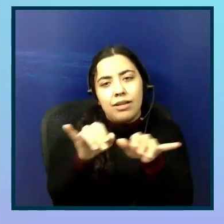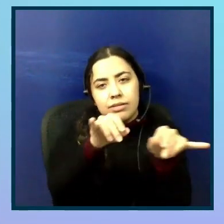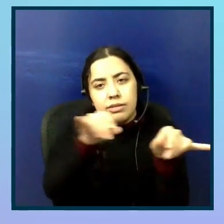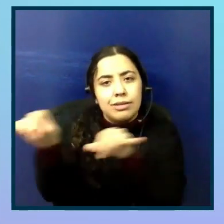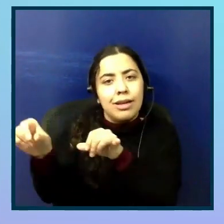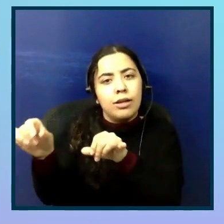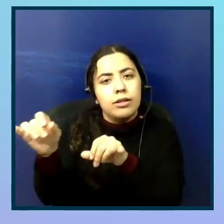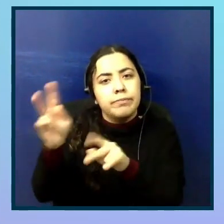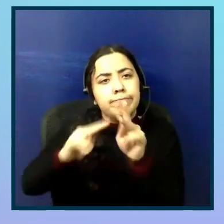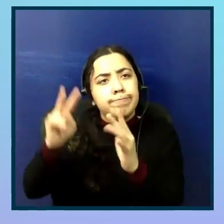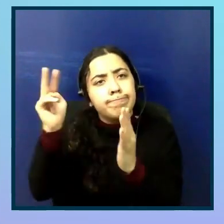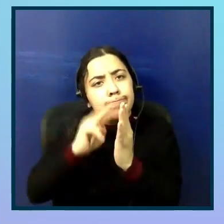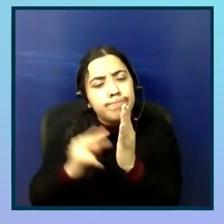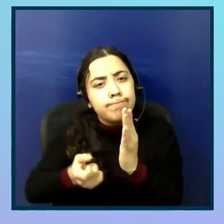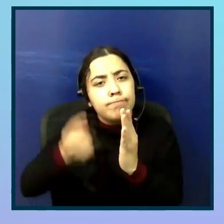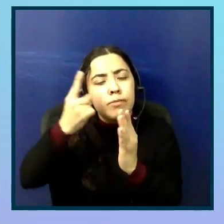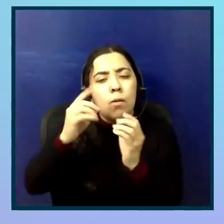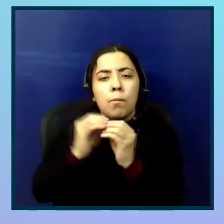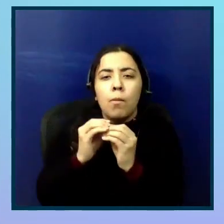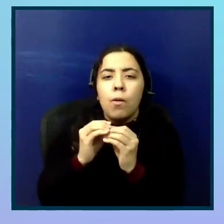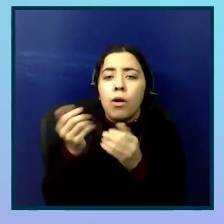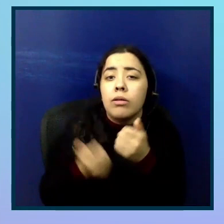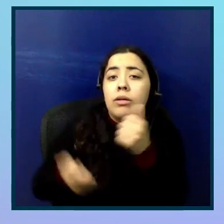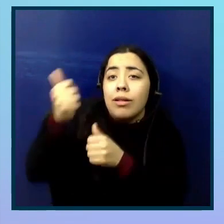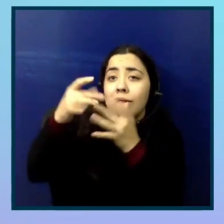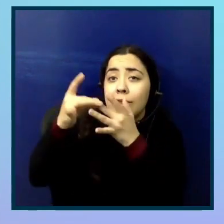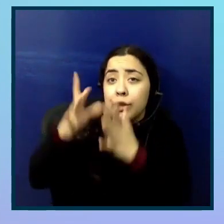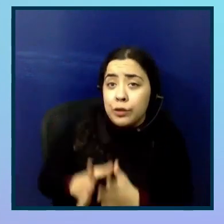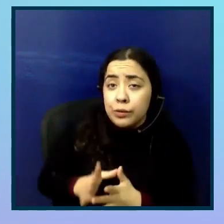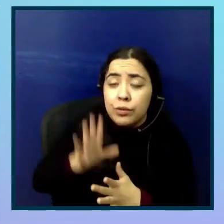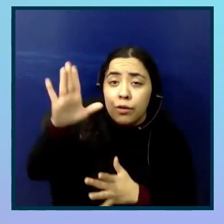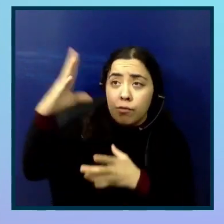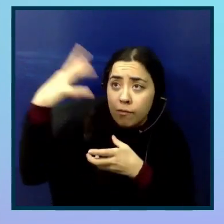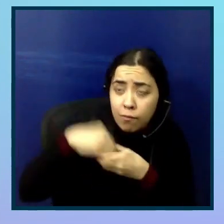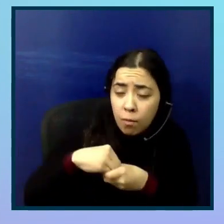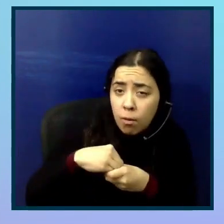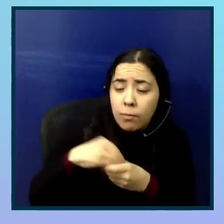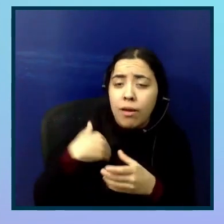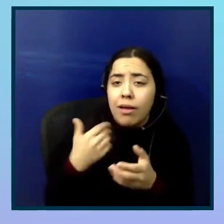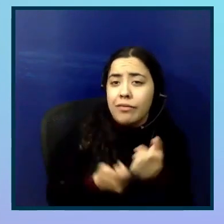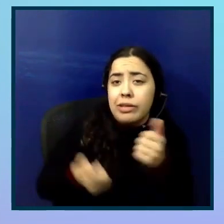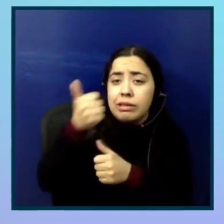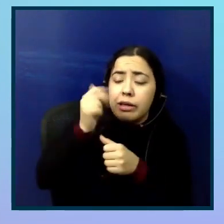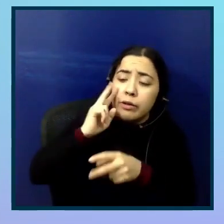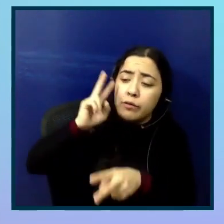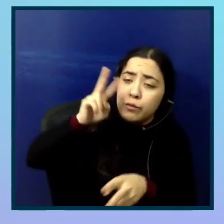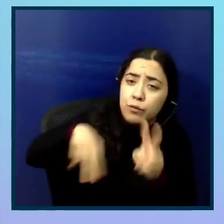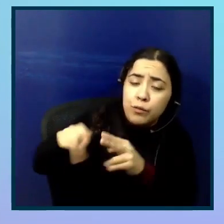Like we had executive reviews where we were able to walk them through what these standards were and what it meant.